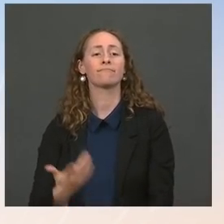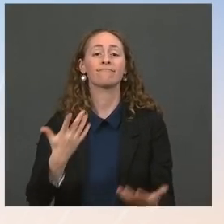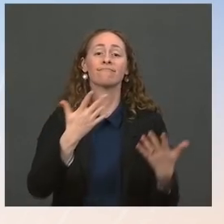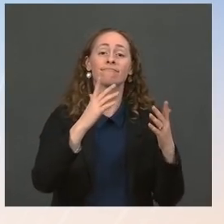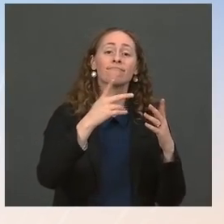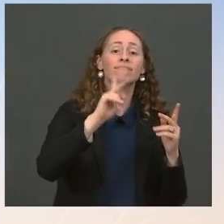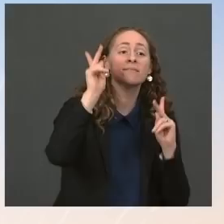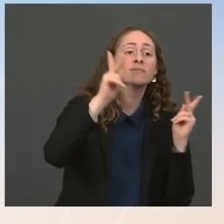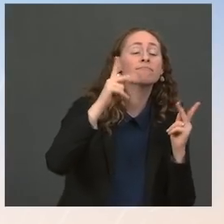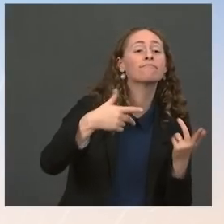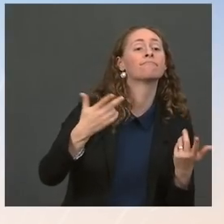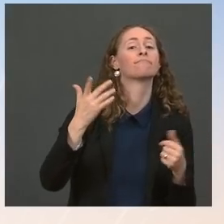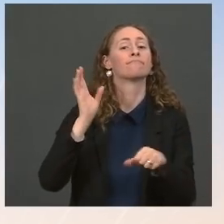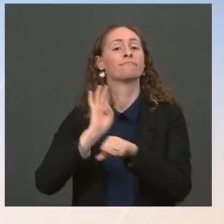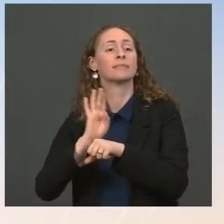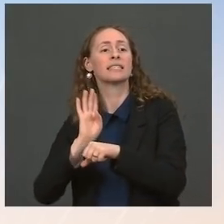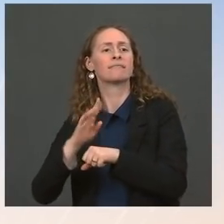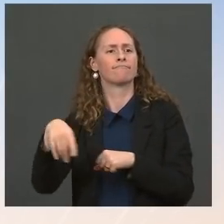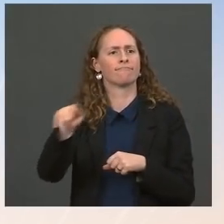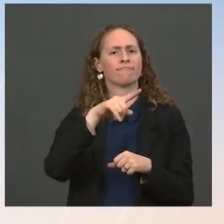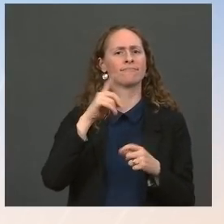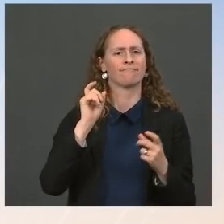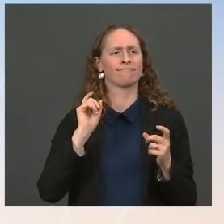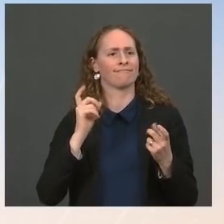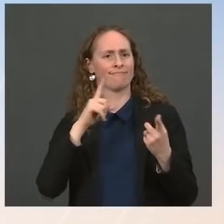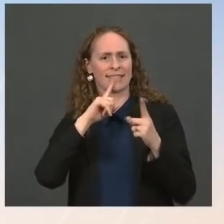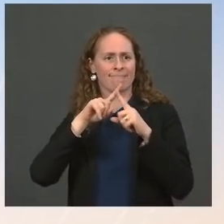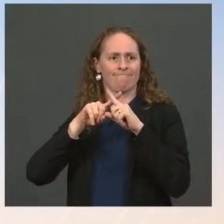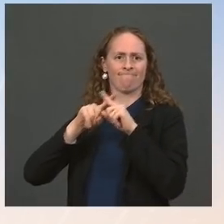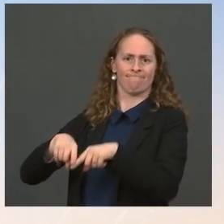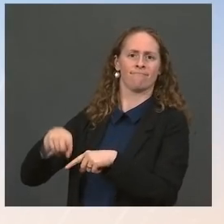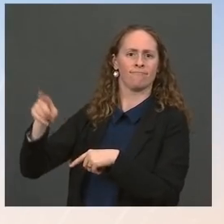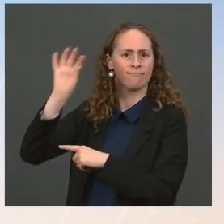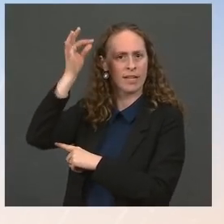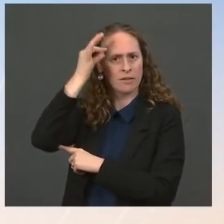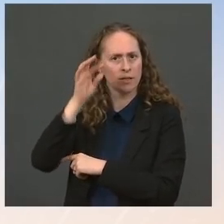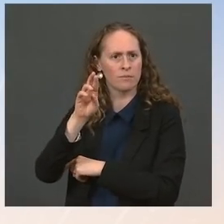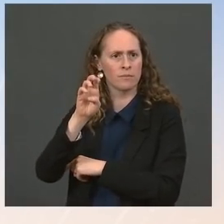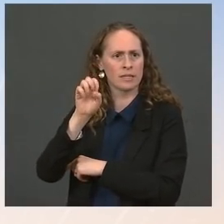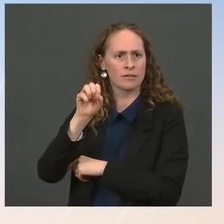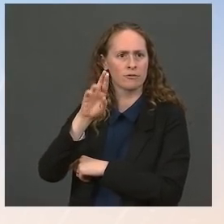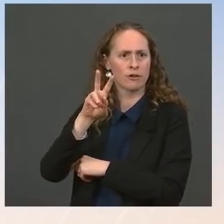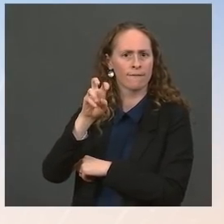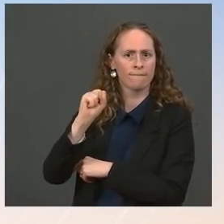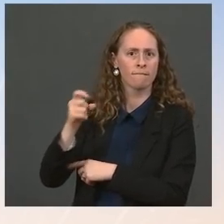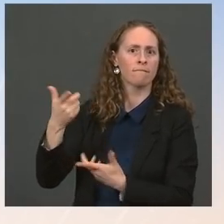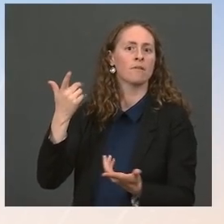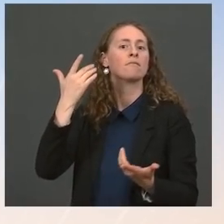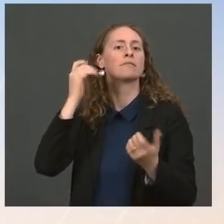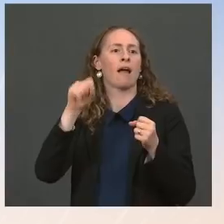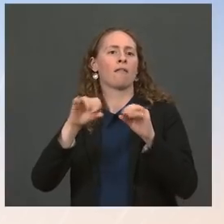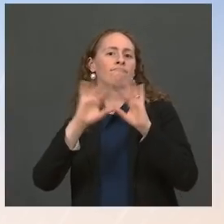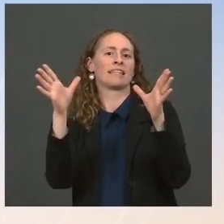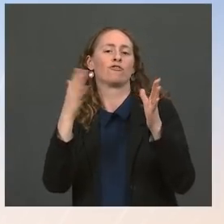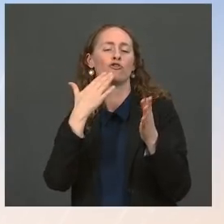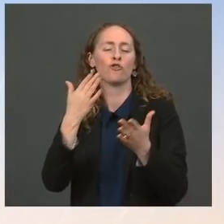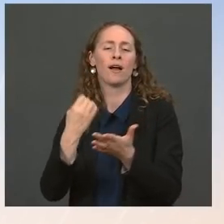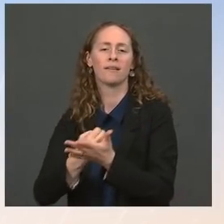on the independence of the Federal Reserve, that's good for the economy and good for our -- the integrity of that. The Press: I think -- to put a finer point on it, I just mean that, you know, you --